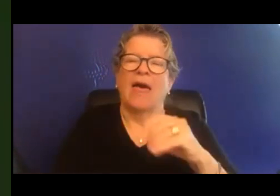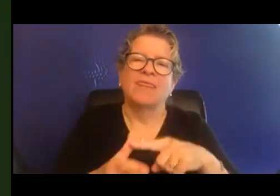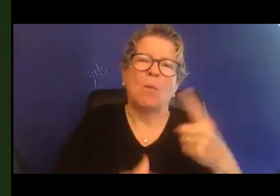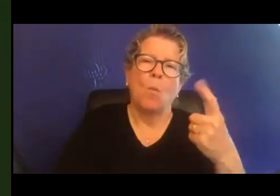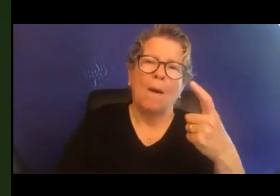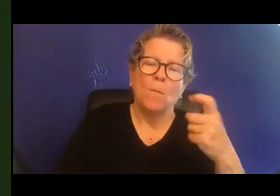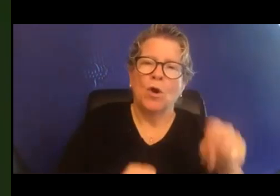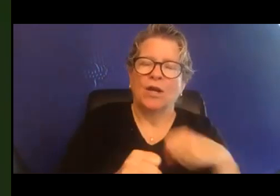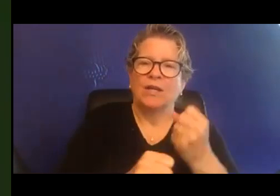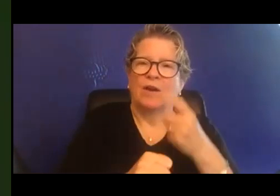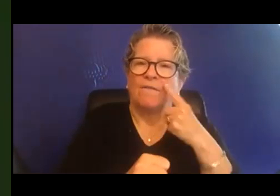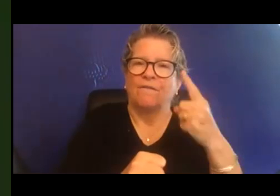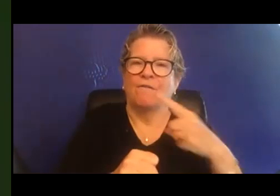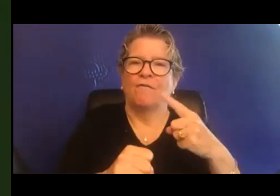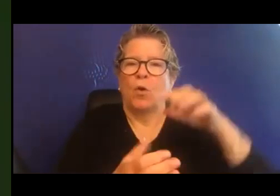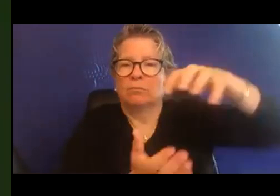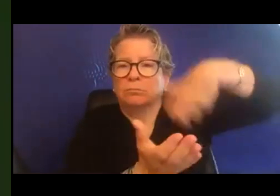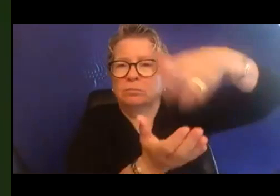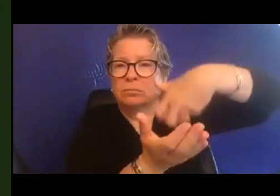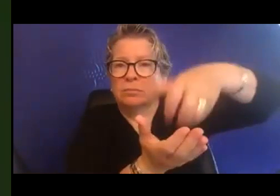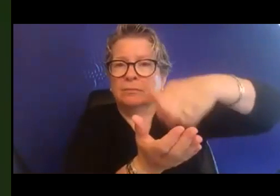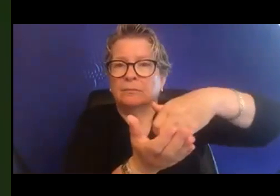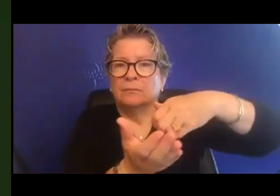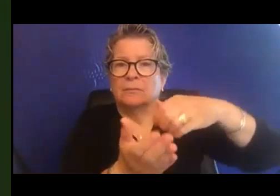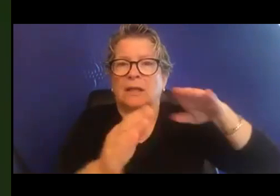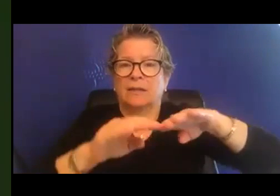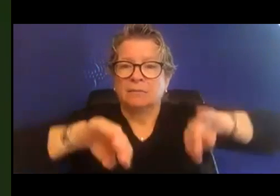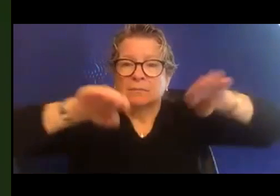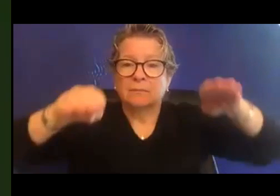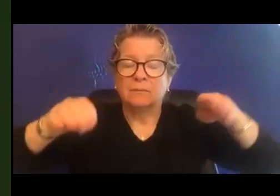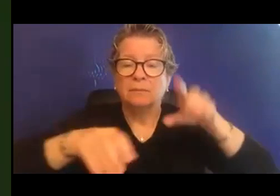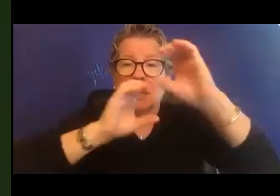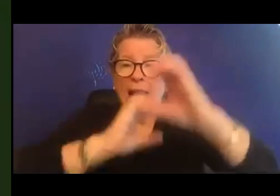year. Work that's done in the creek here and further south, two